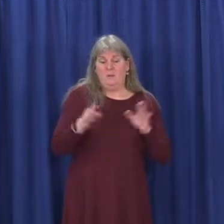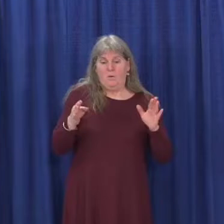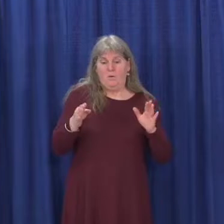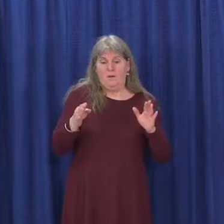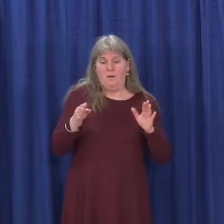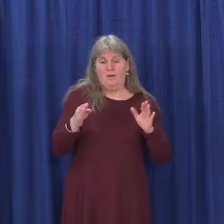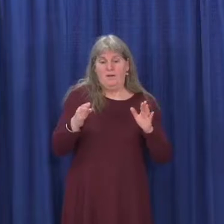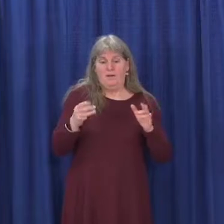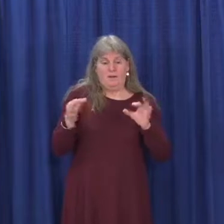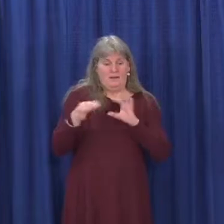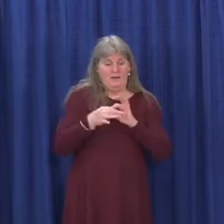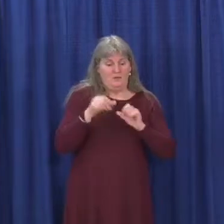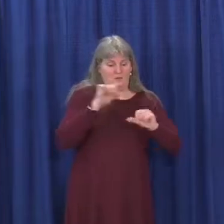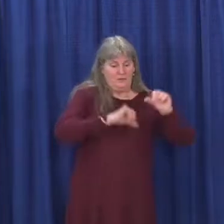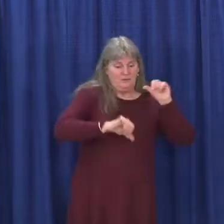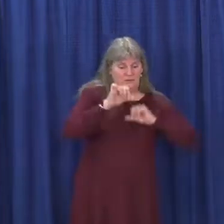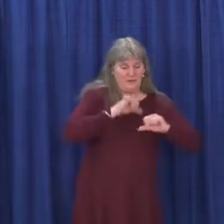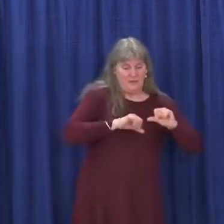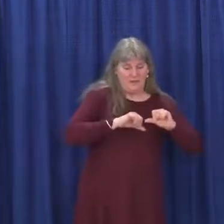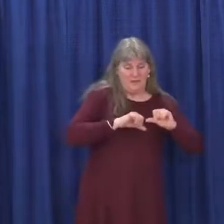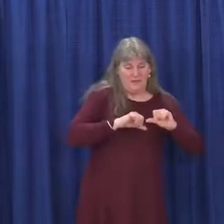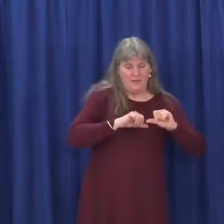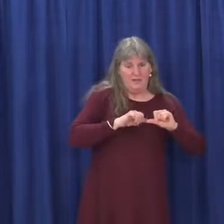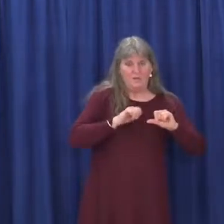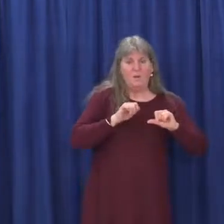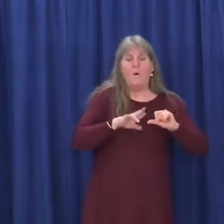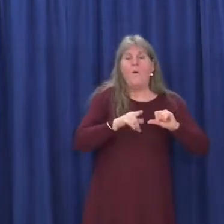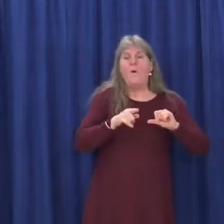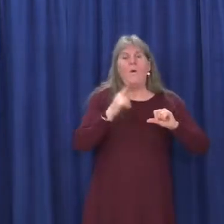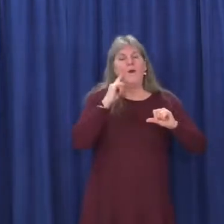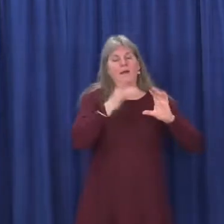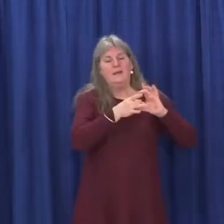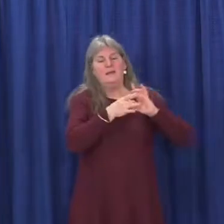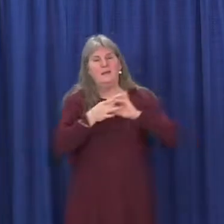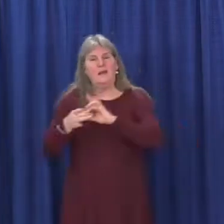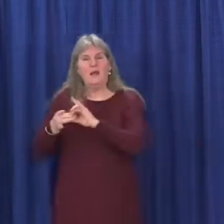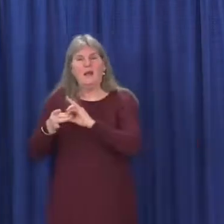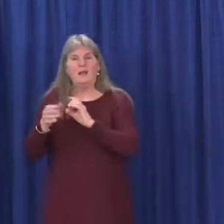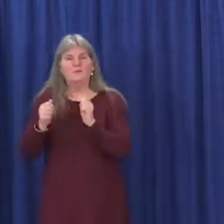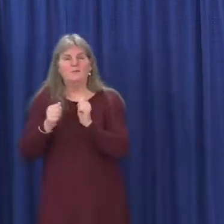with the very loud protests against public health measures that we've been seeing across the country?